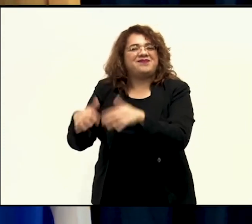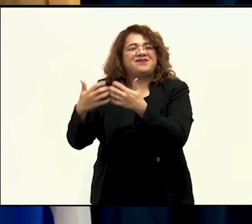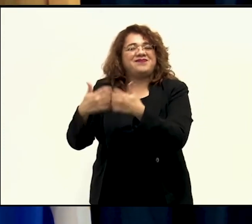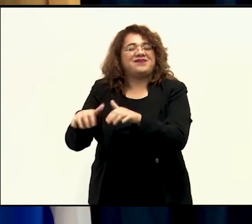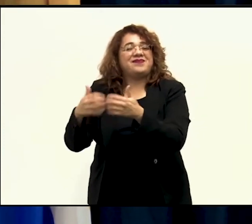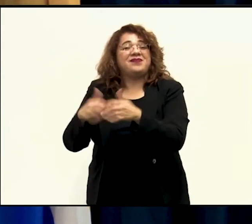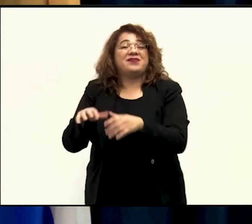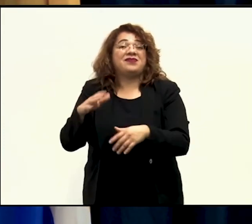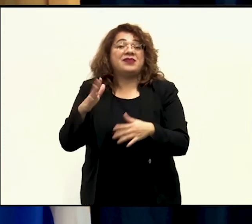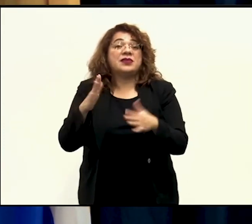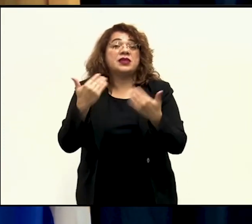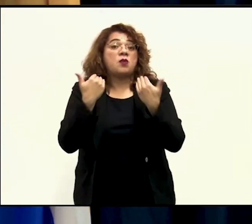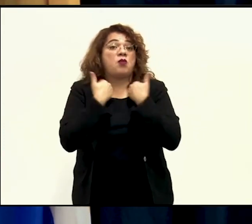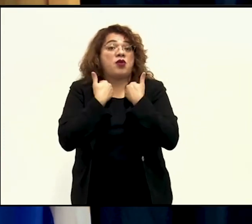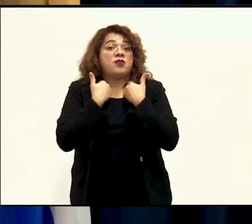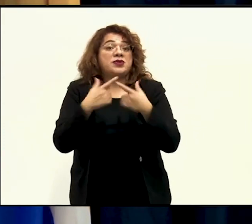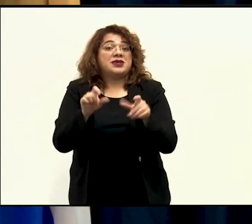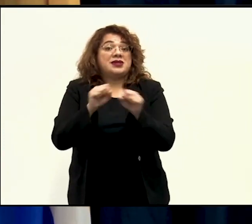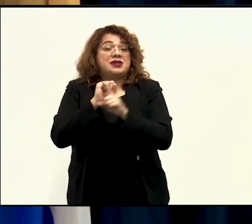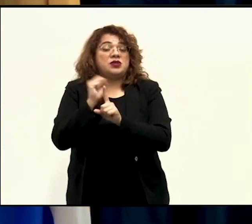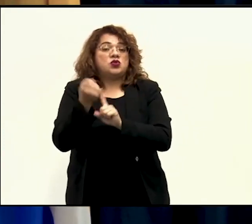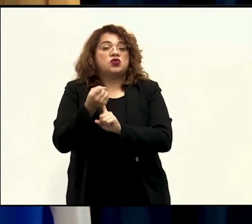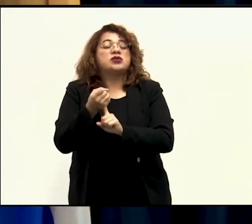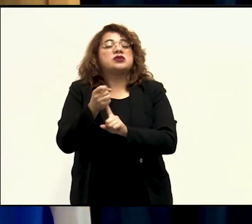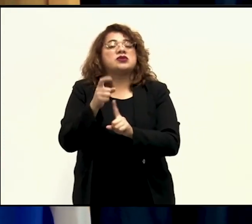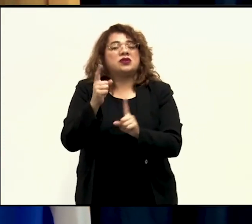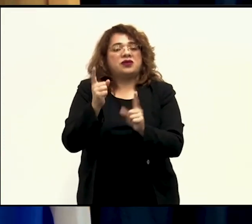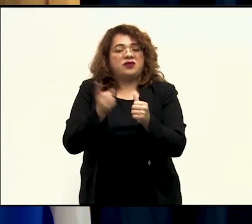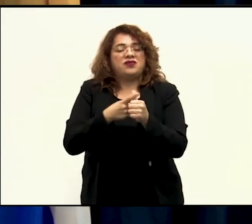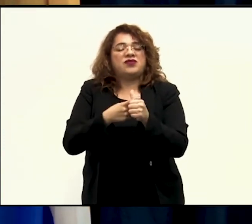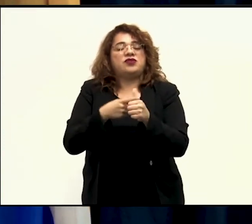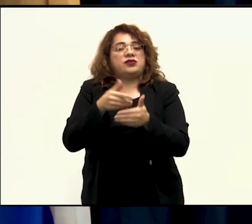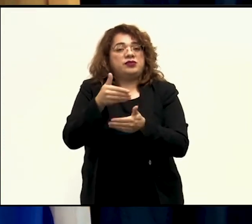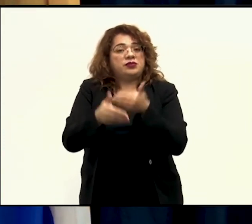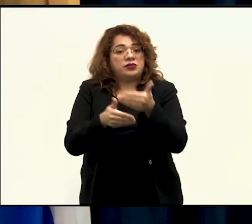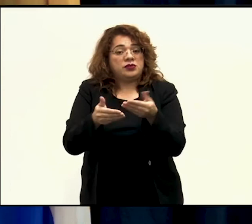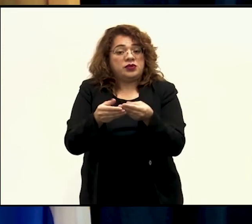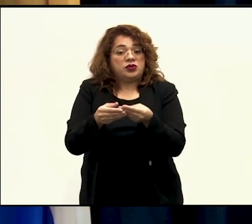to, there's going to be some resolution to this including some of the conversations in